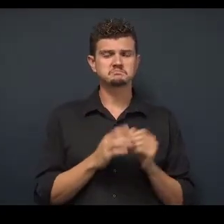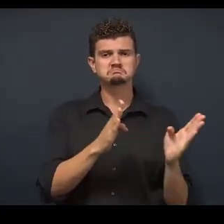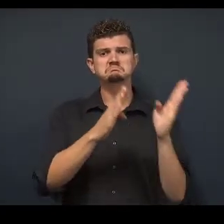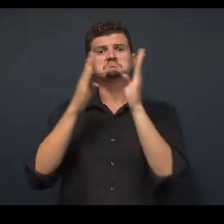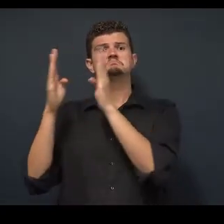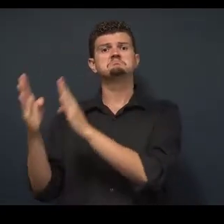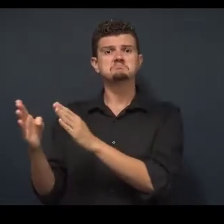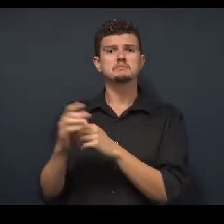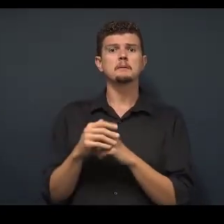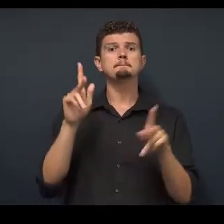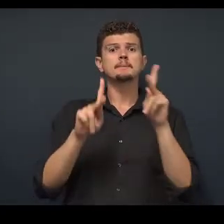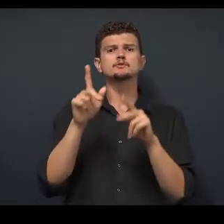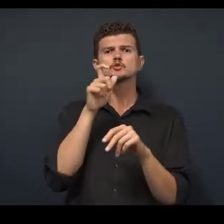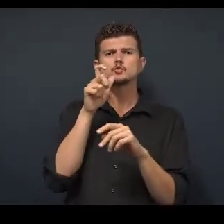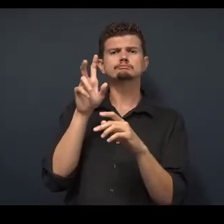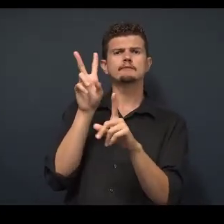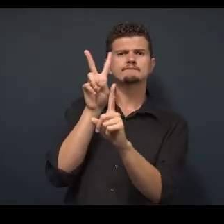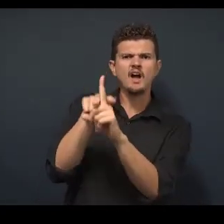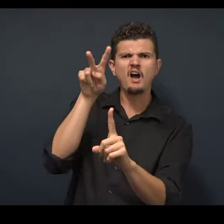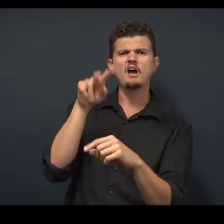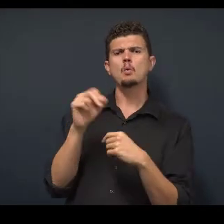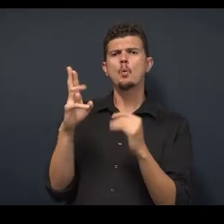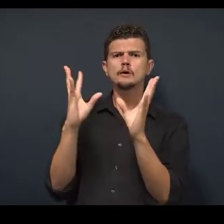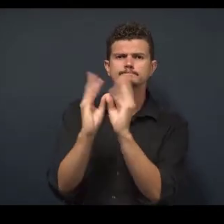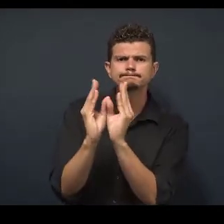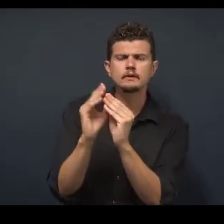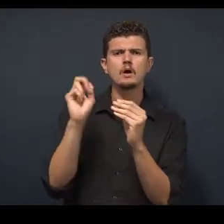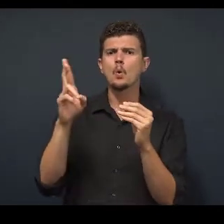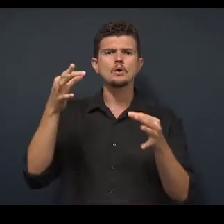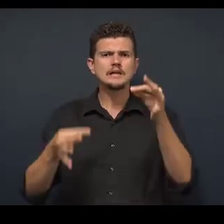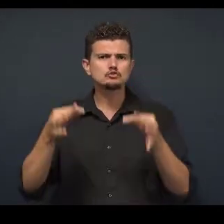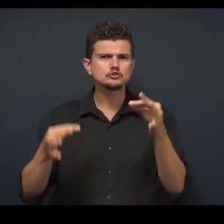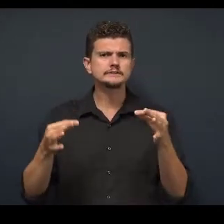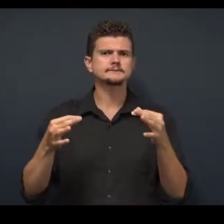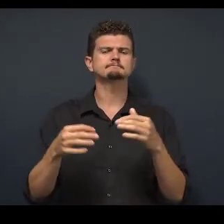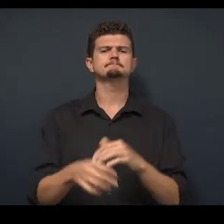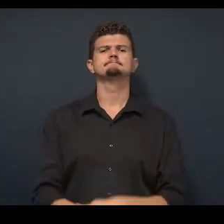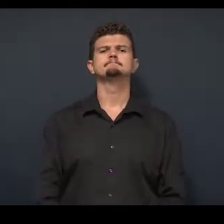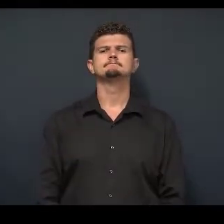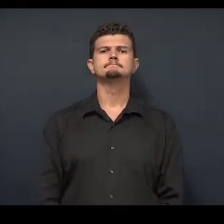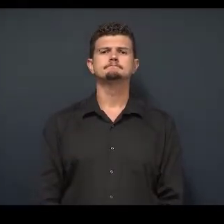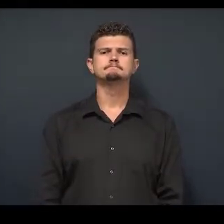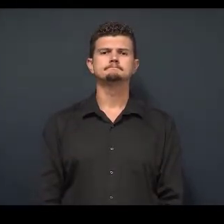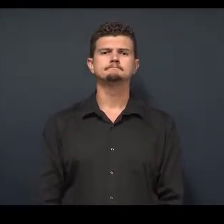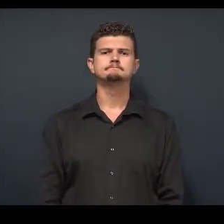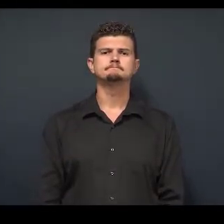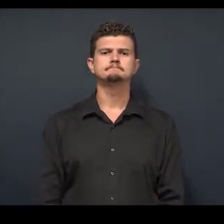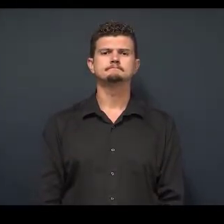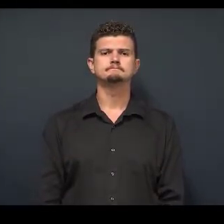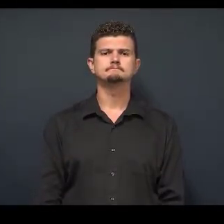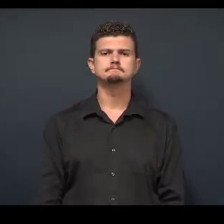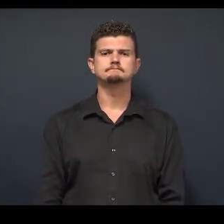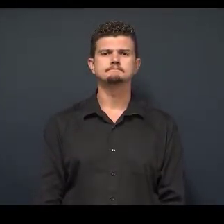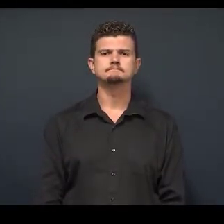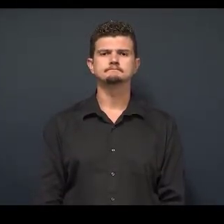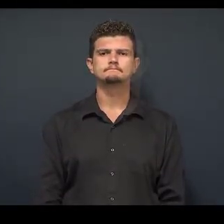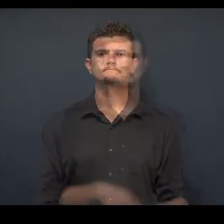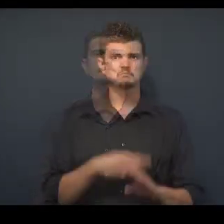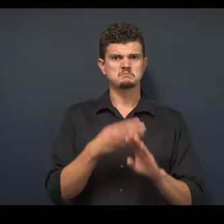People participating in court activities such as filing, conferences, or hearings